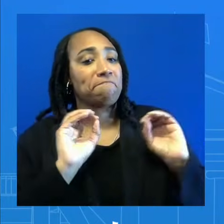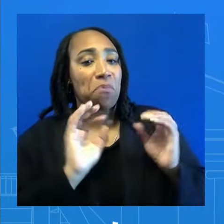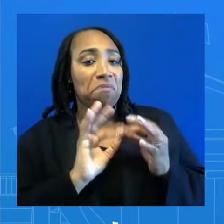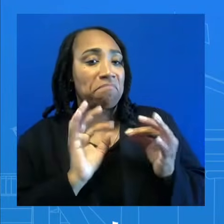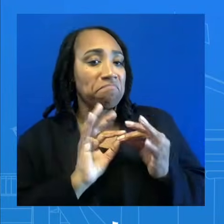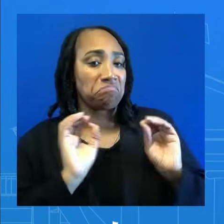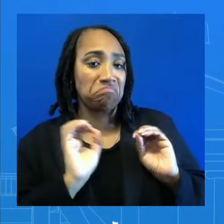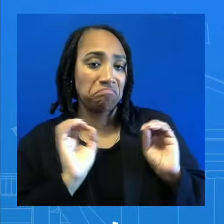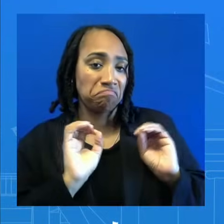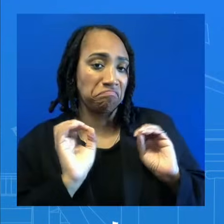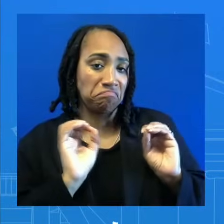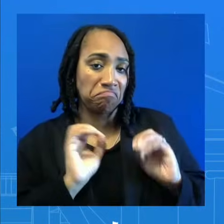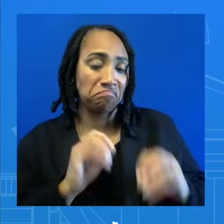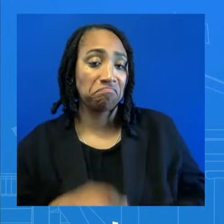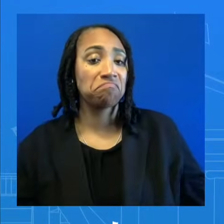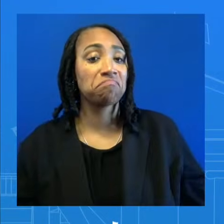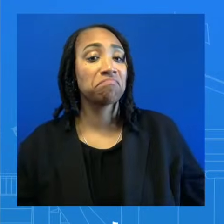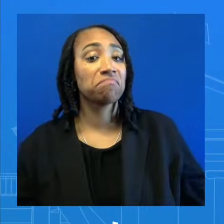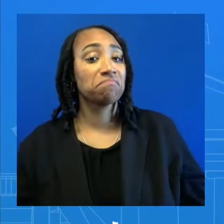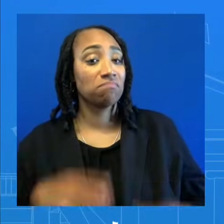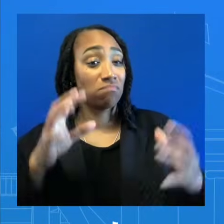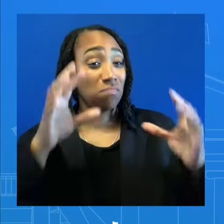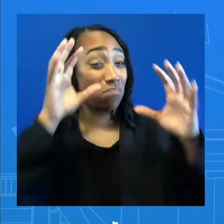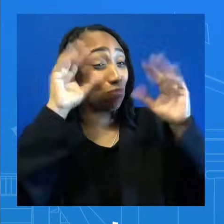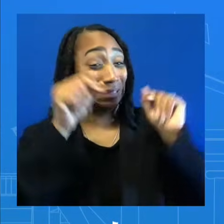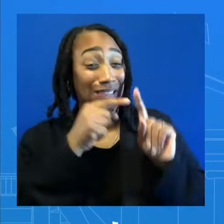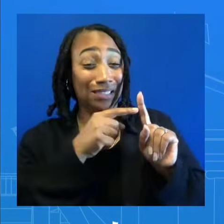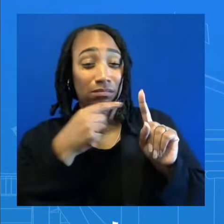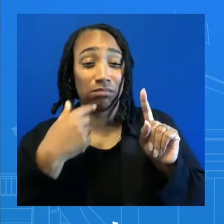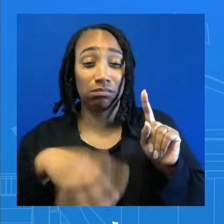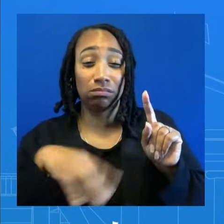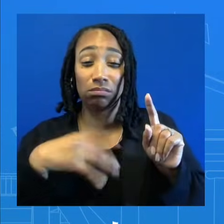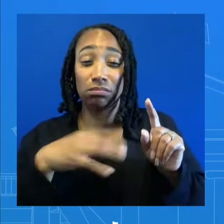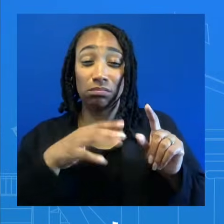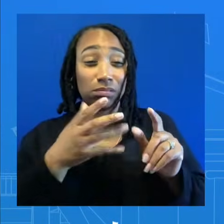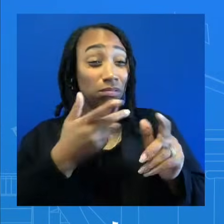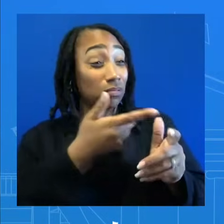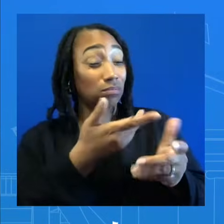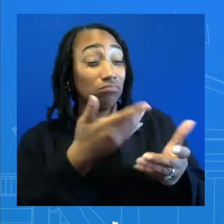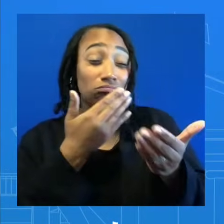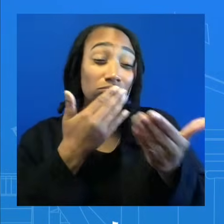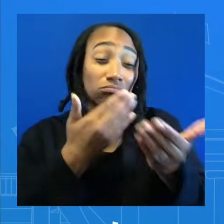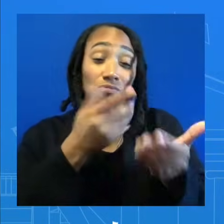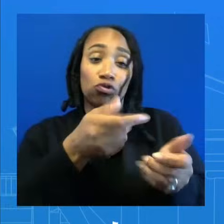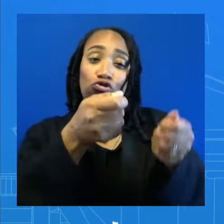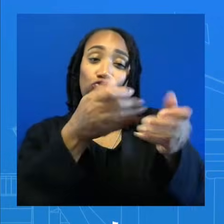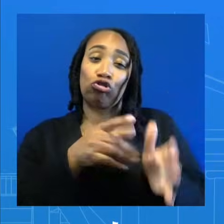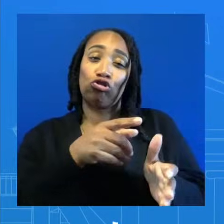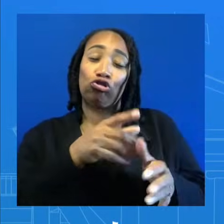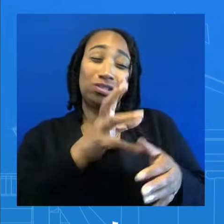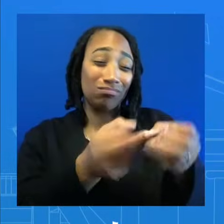is grateful for the director's service to our country. And I just don't have anything else beyond that to share.